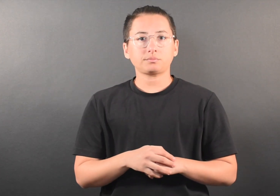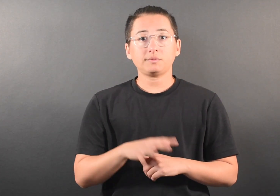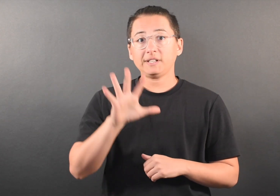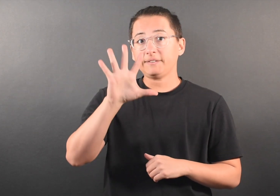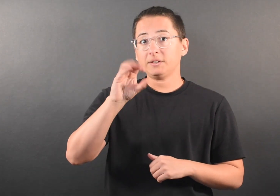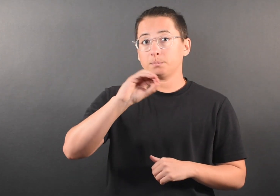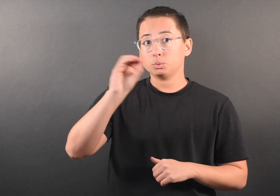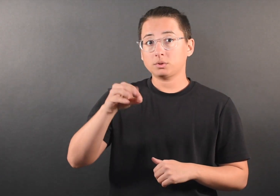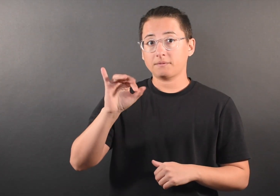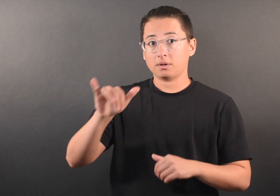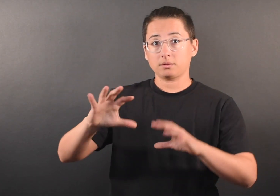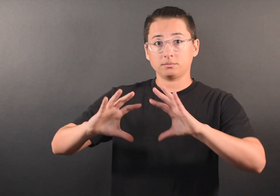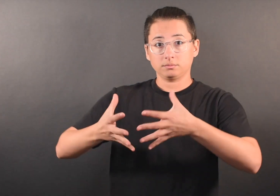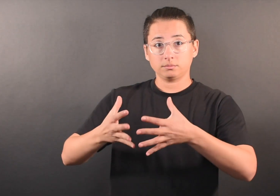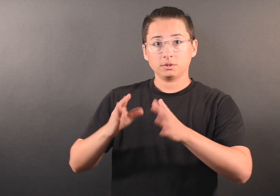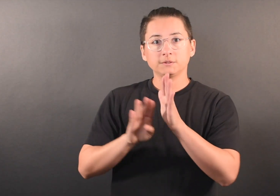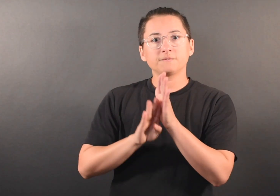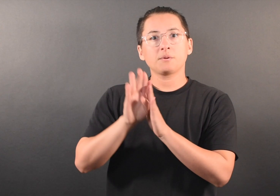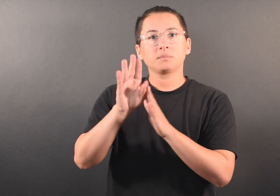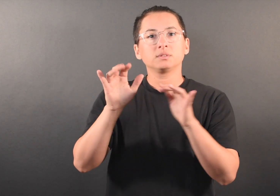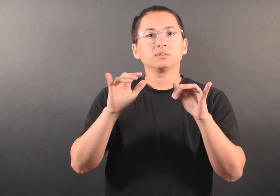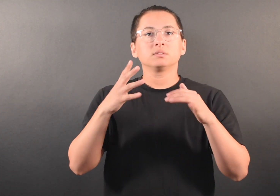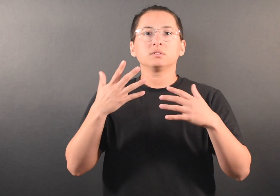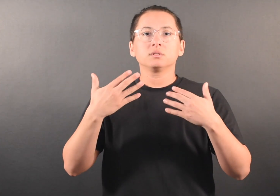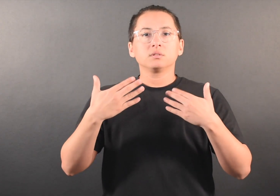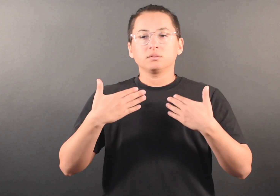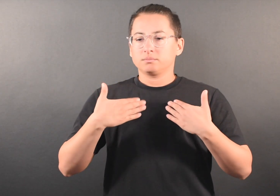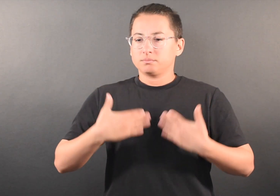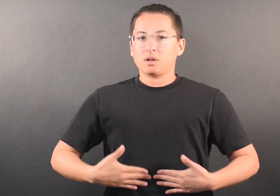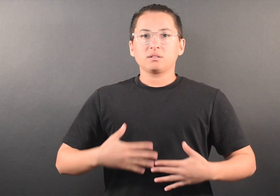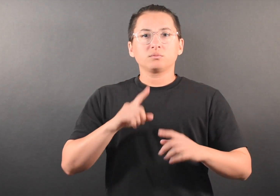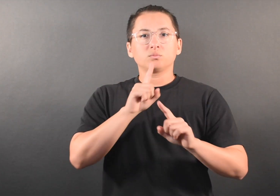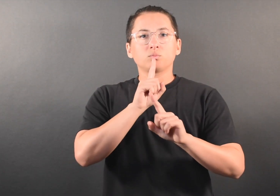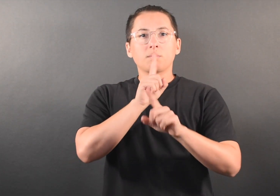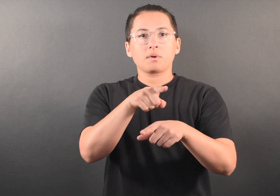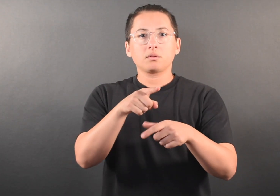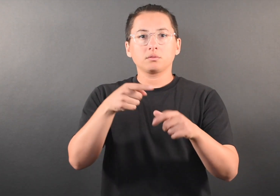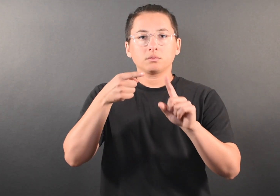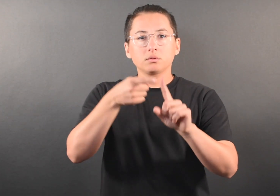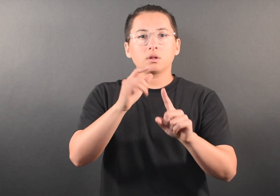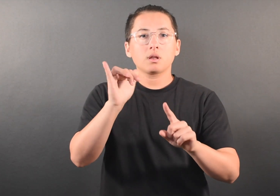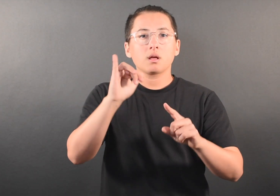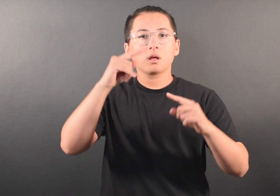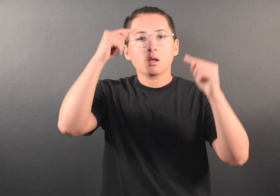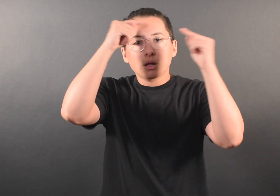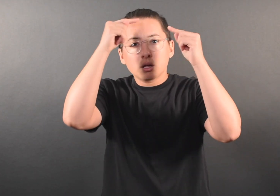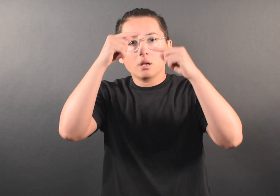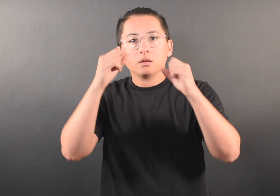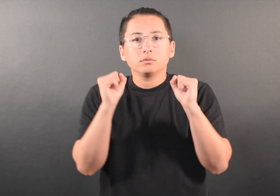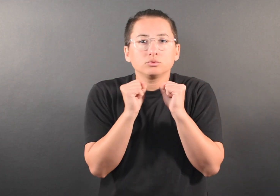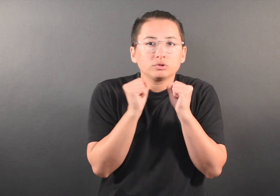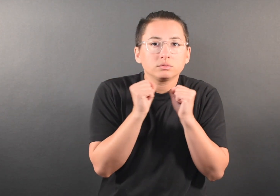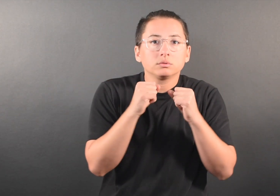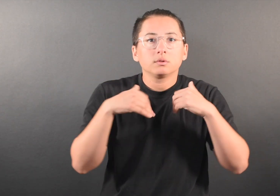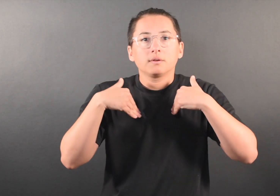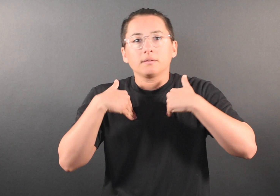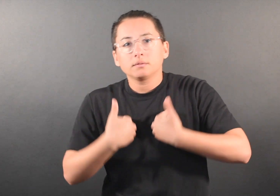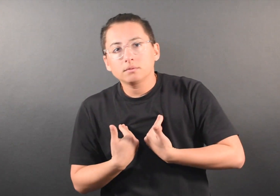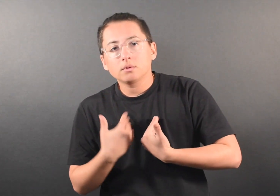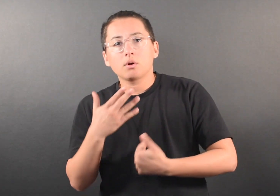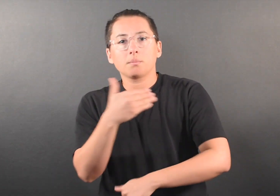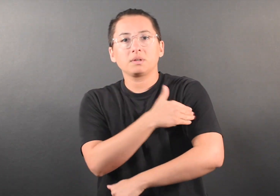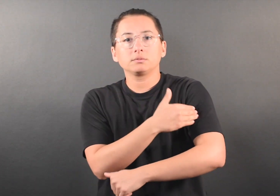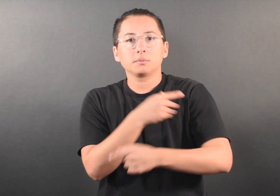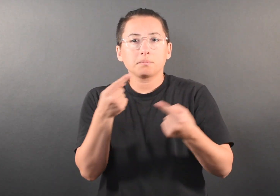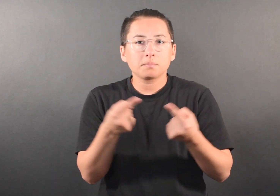50% developed systemic reactions primarily headache, chills, fatigue or muscle pain